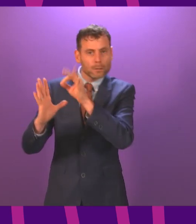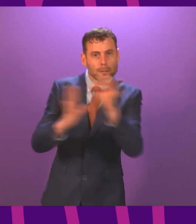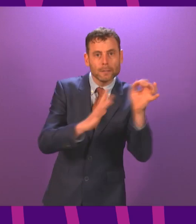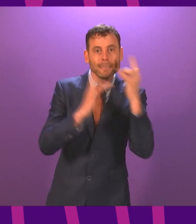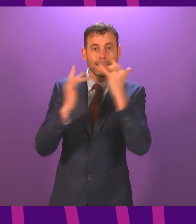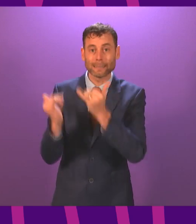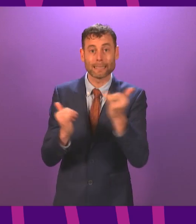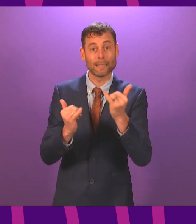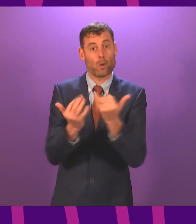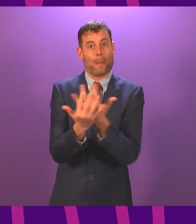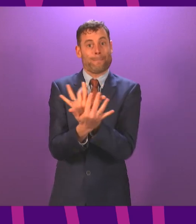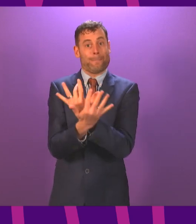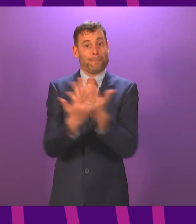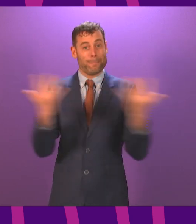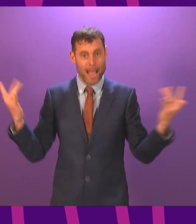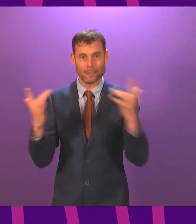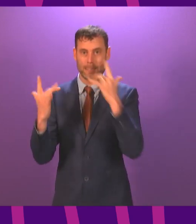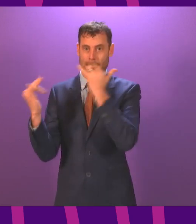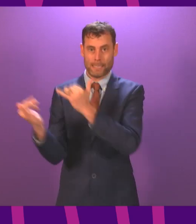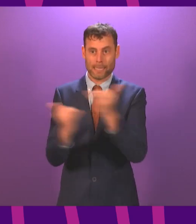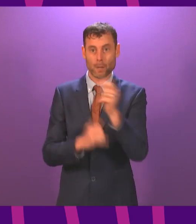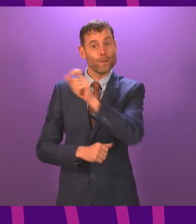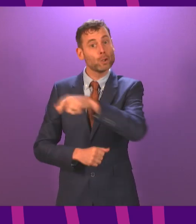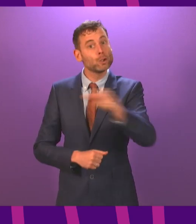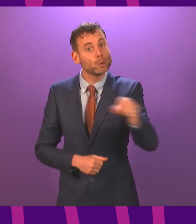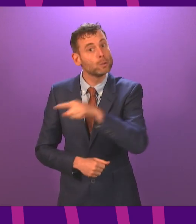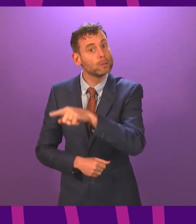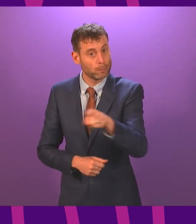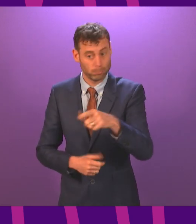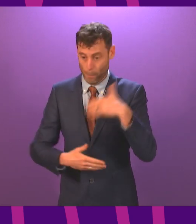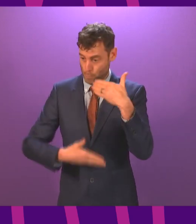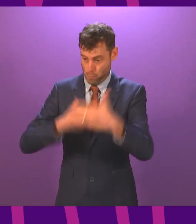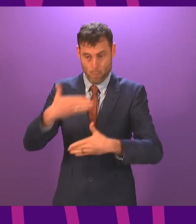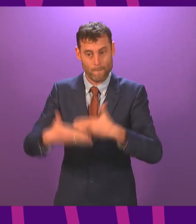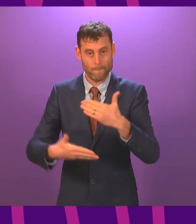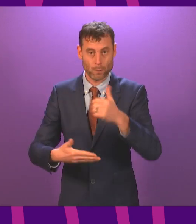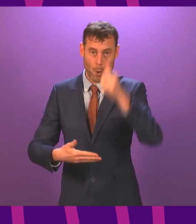The mass testing of students has started successfully, and all students who are planning to return